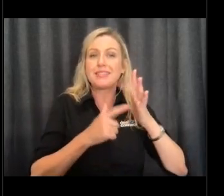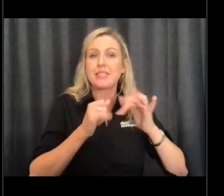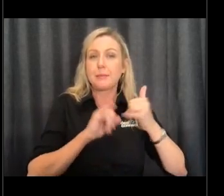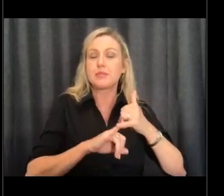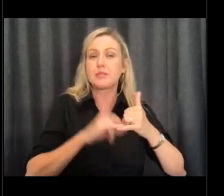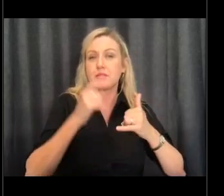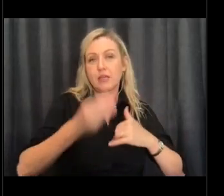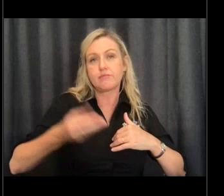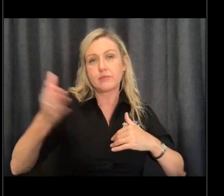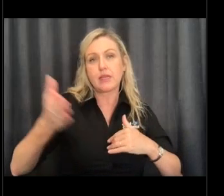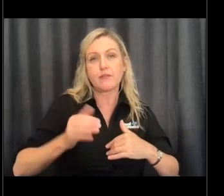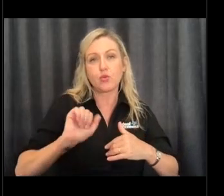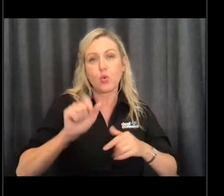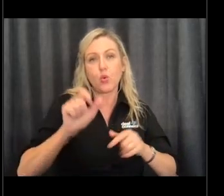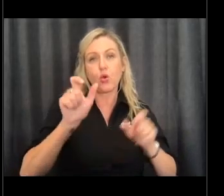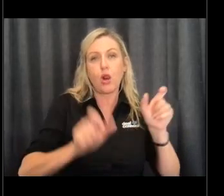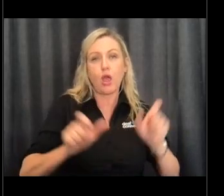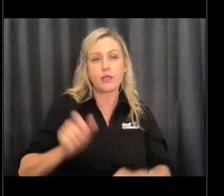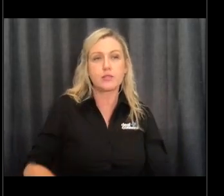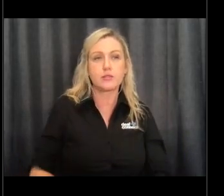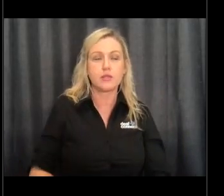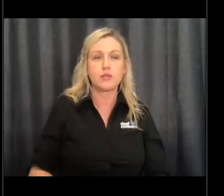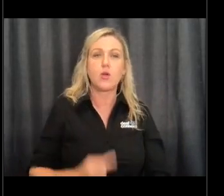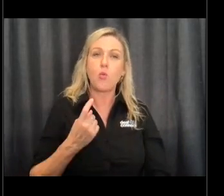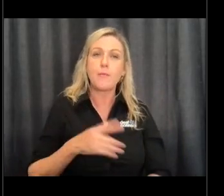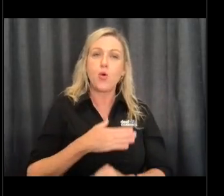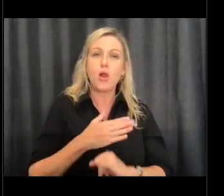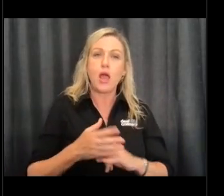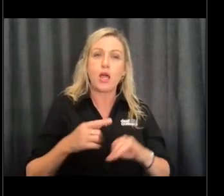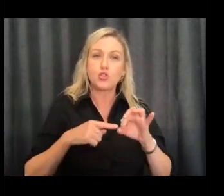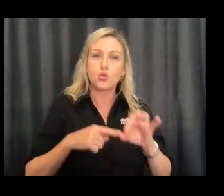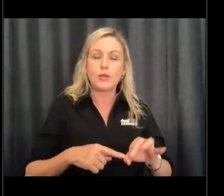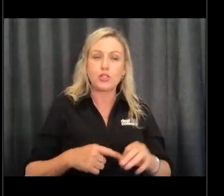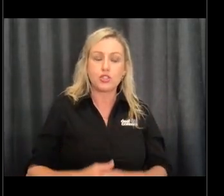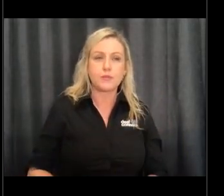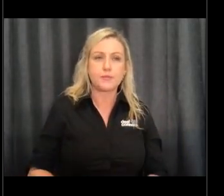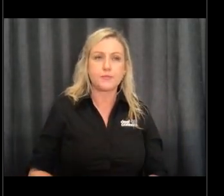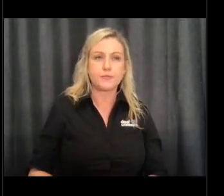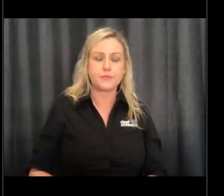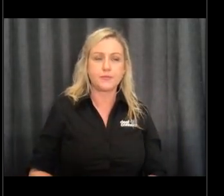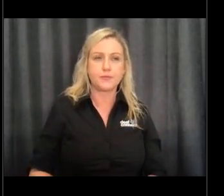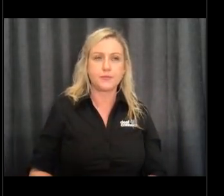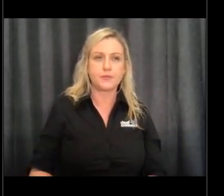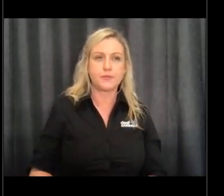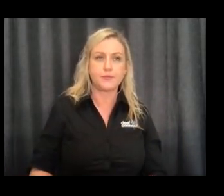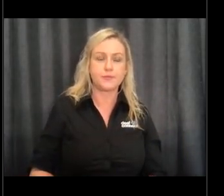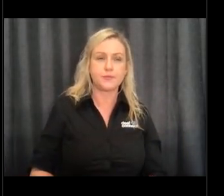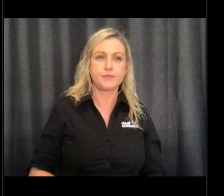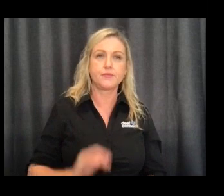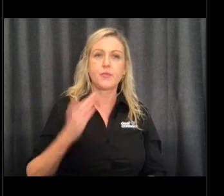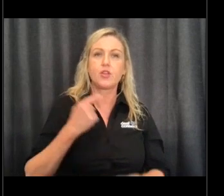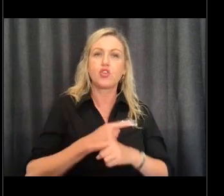And just one final question for the day, we spoke a little bit about scammers posing as